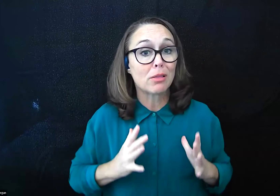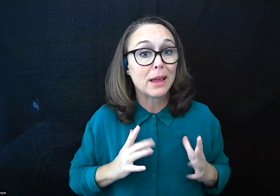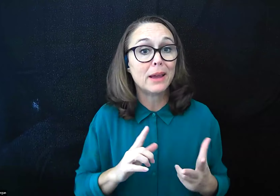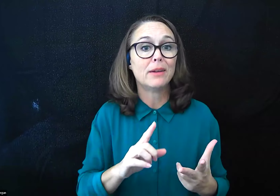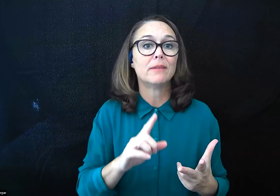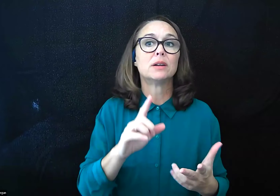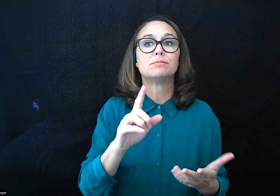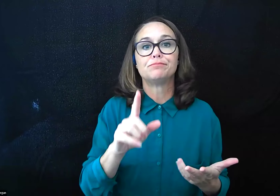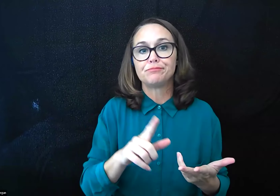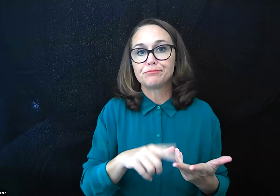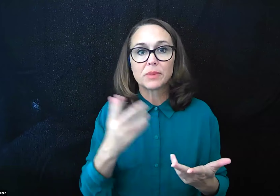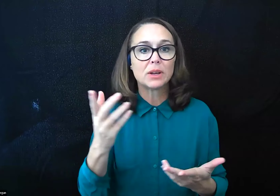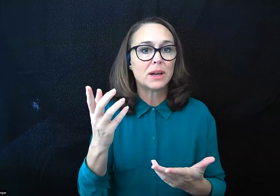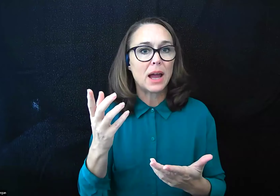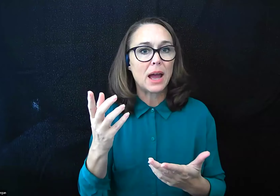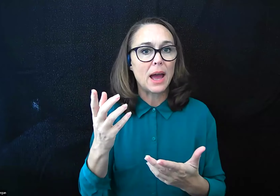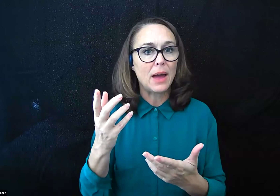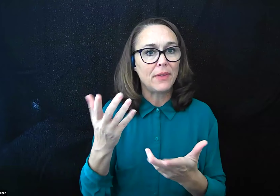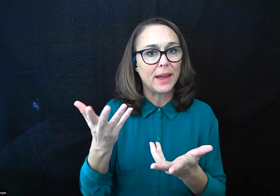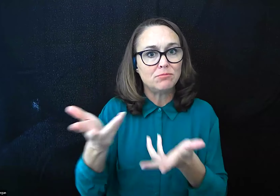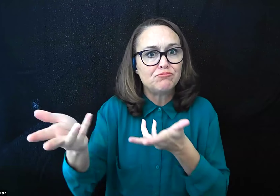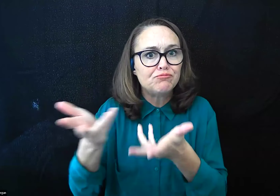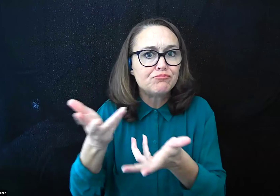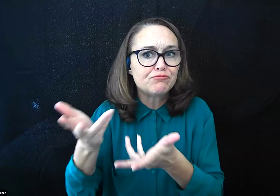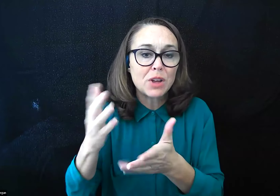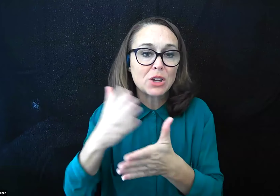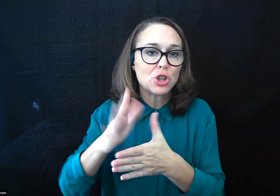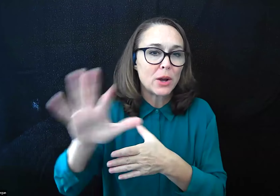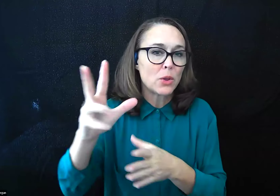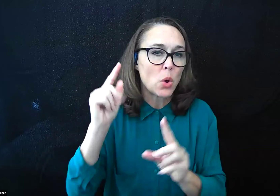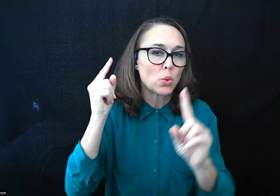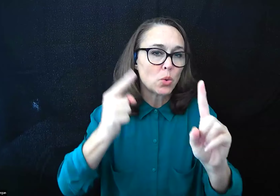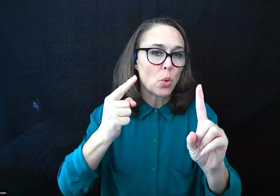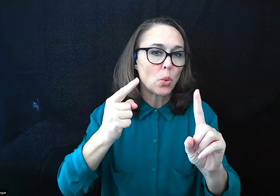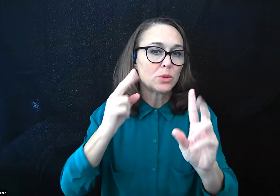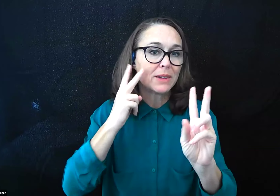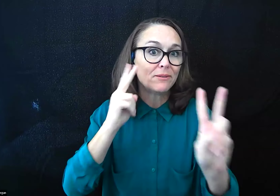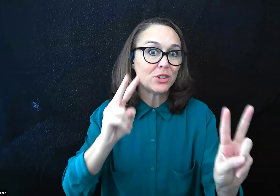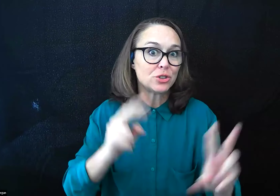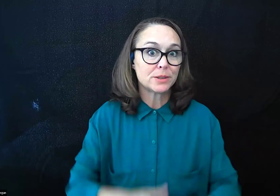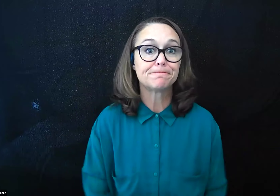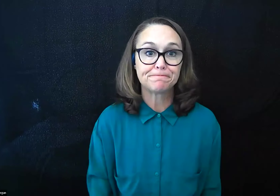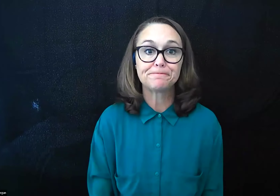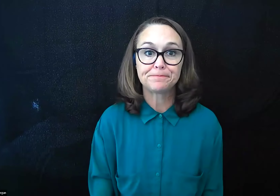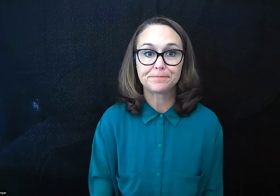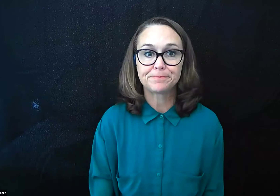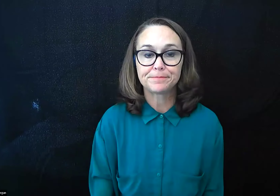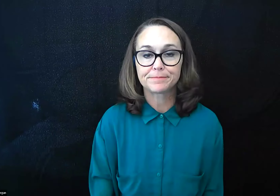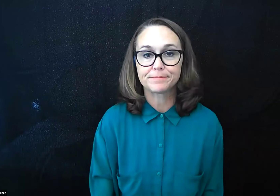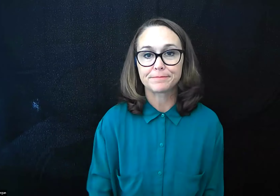creating those shared visions and shared goals with them. Thank you so much. Susan?